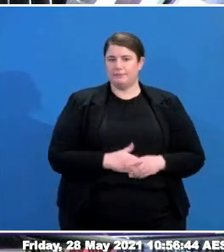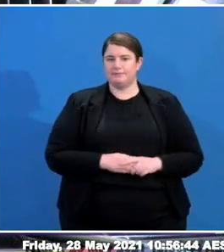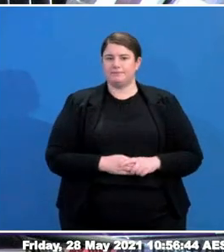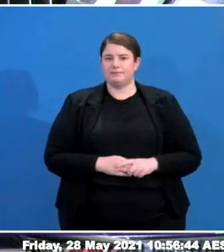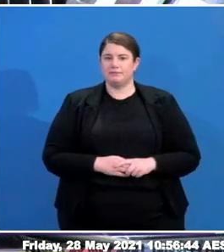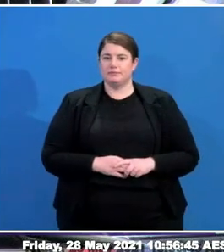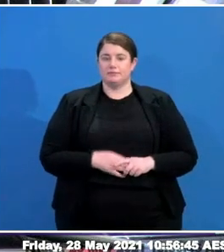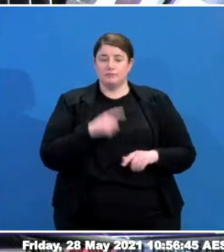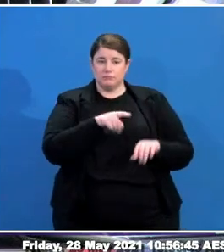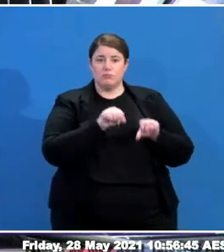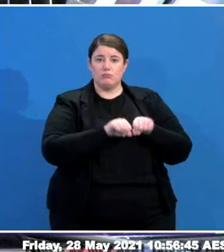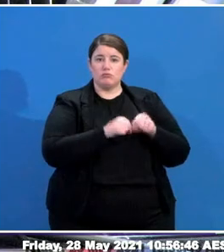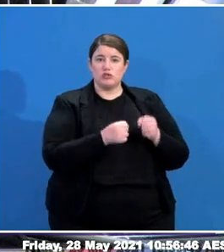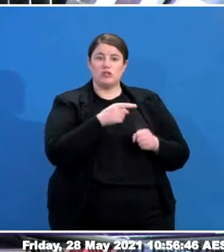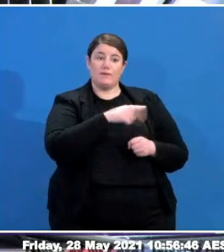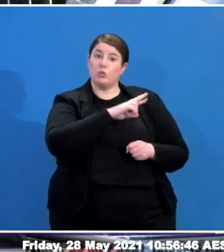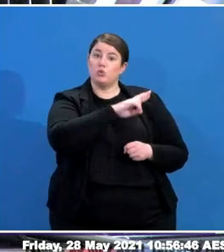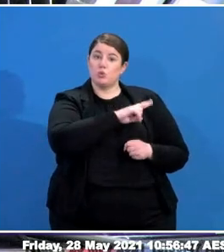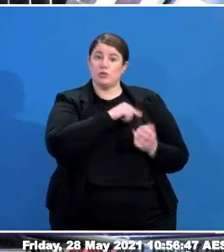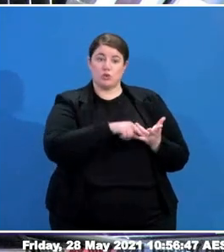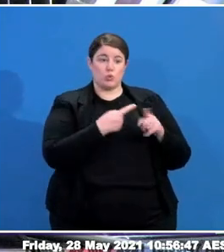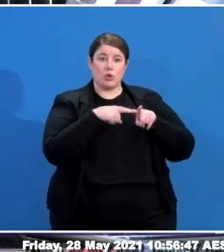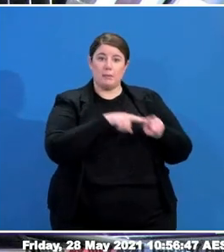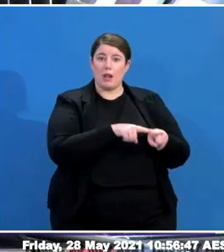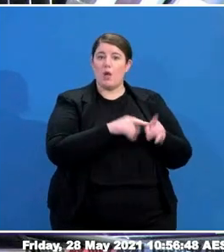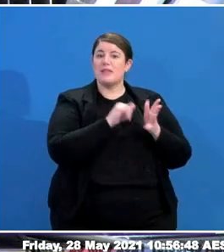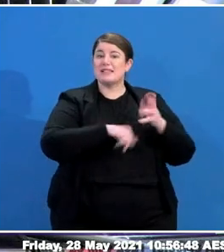a breach of your duty to comply with Sunnyfield's policies, including its